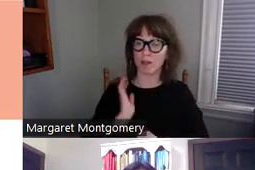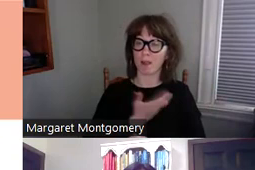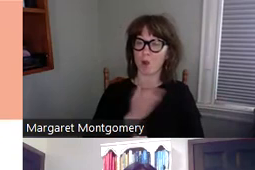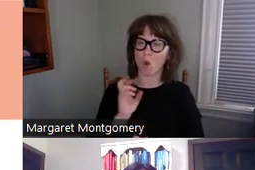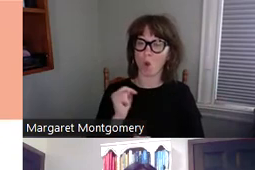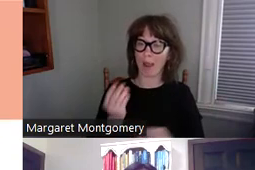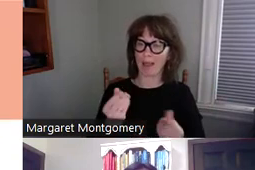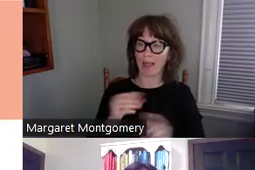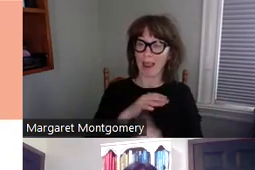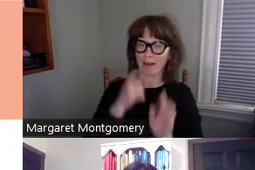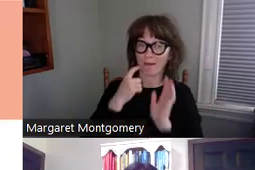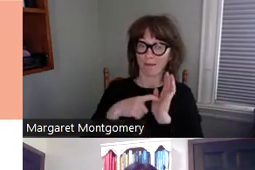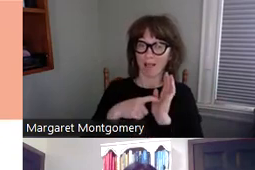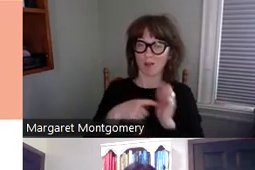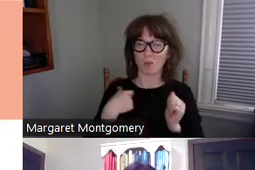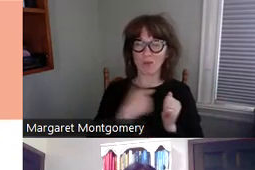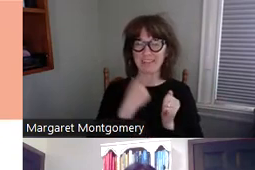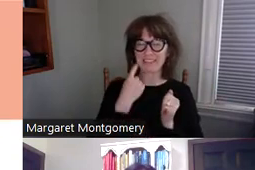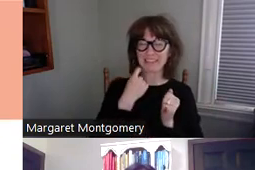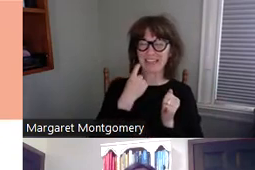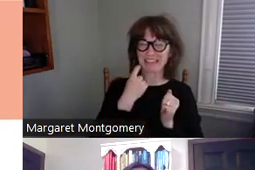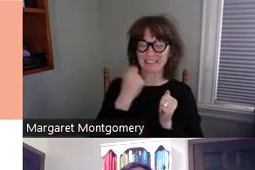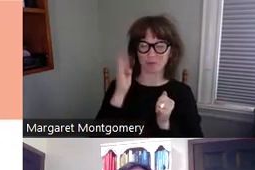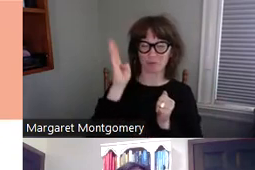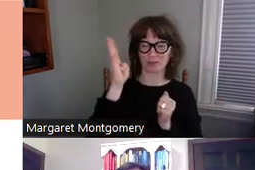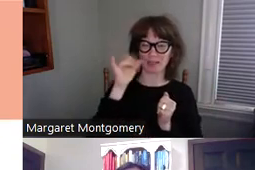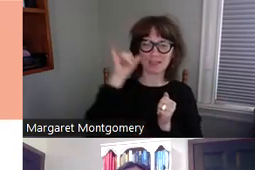12:03:56 Yesterday our donor appreciation about where we took a significant step in